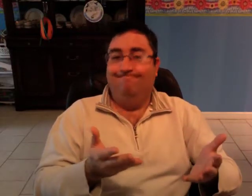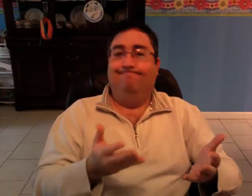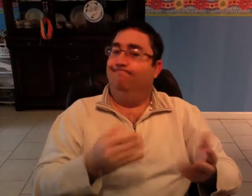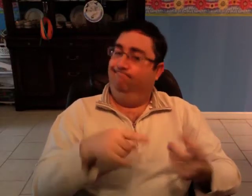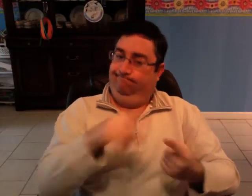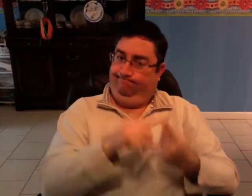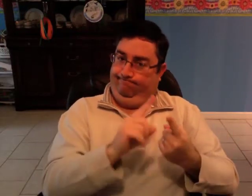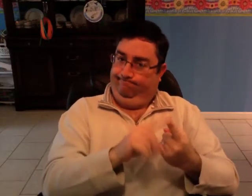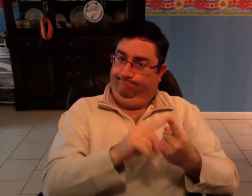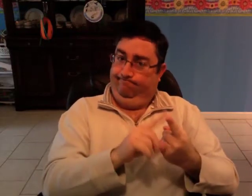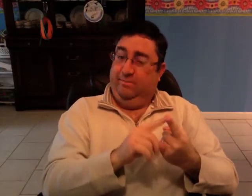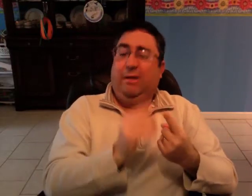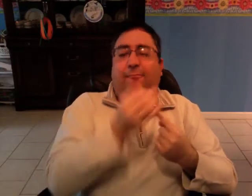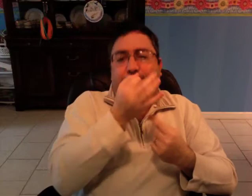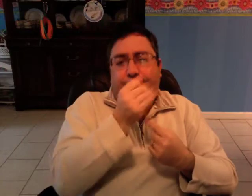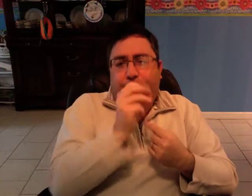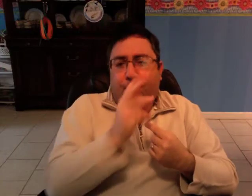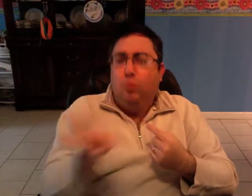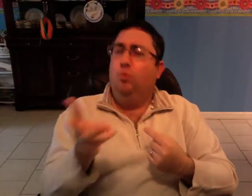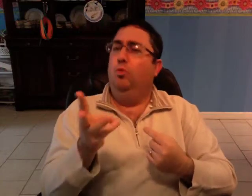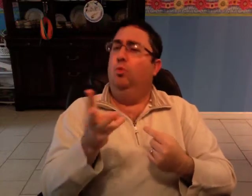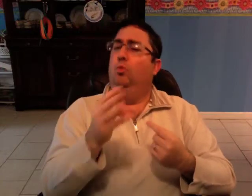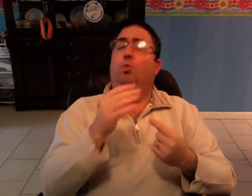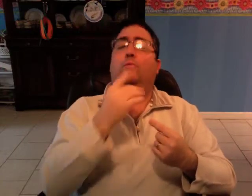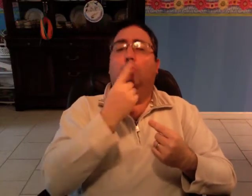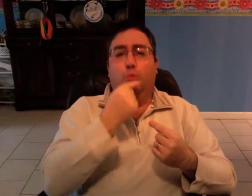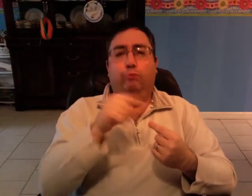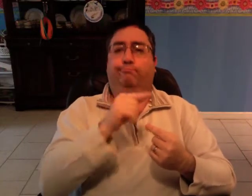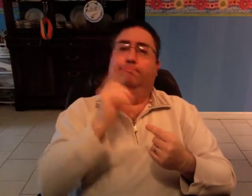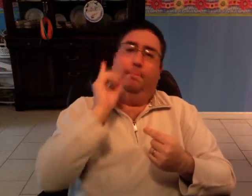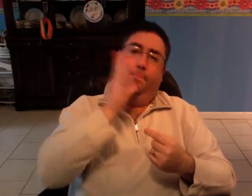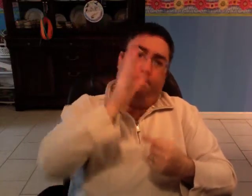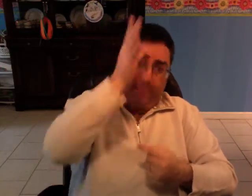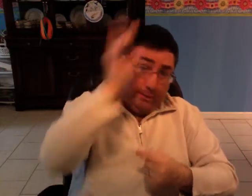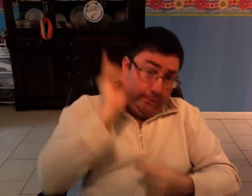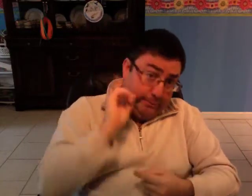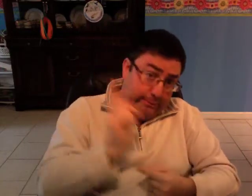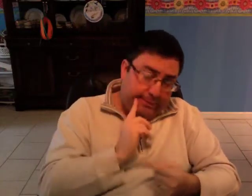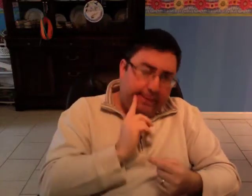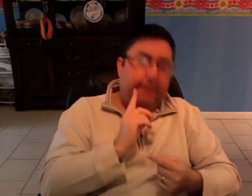a small minority whose parents are Deaf,